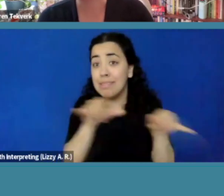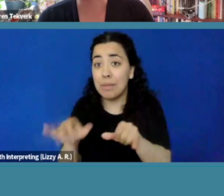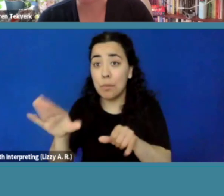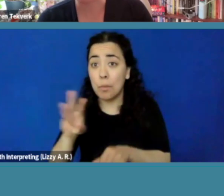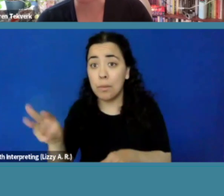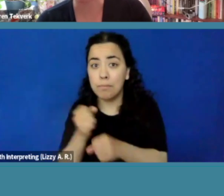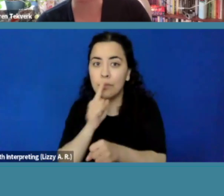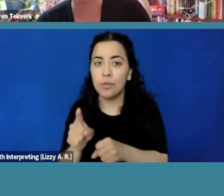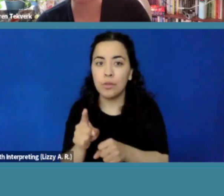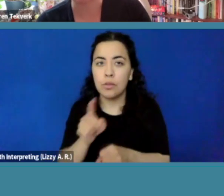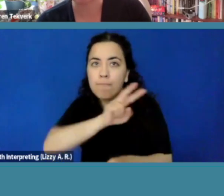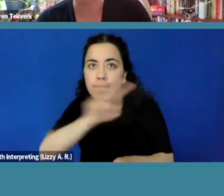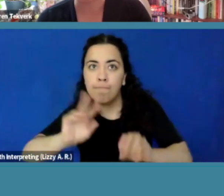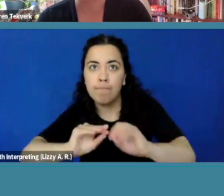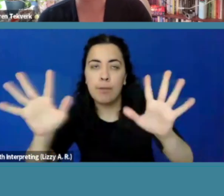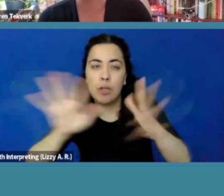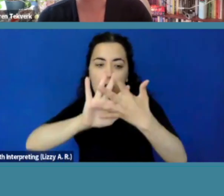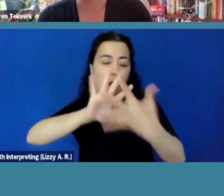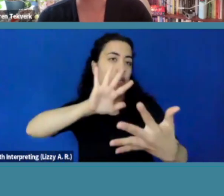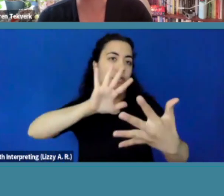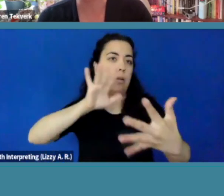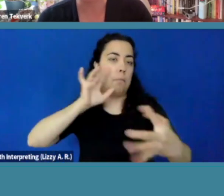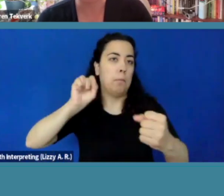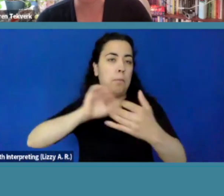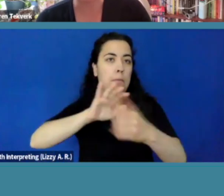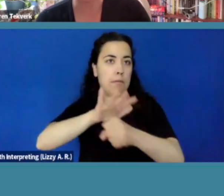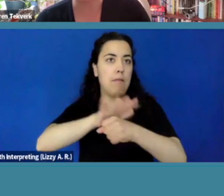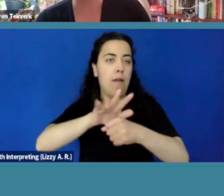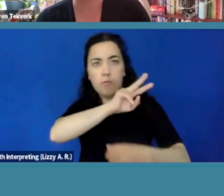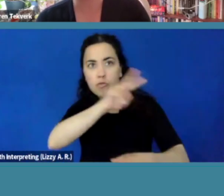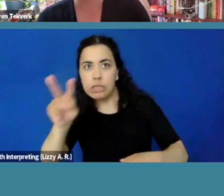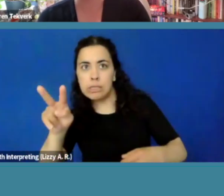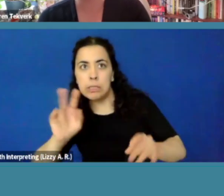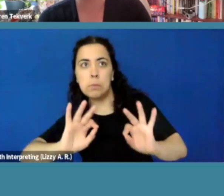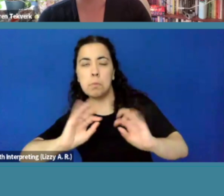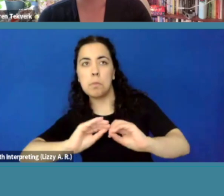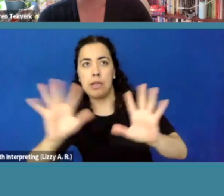are legible and high contrast so that they're easy to read for lots of folks.